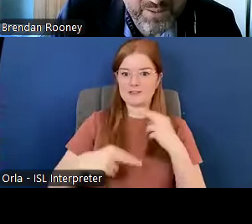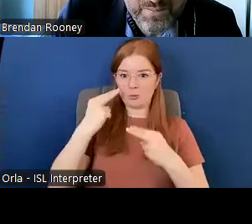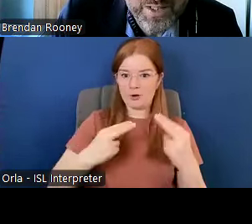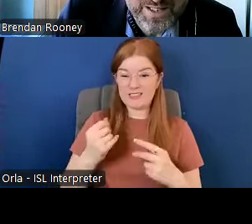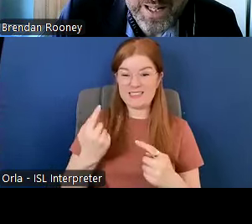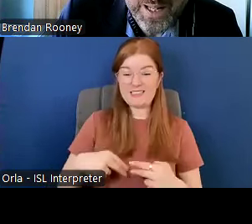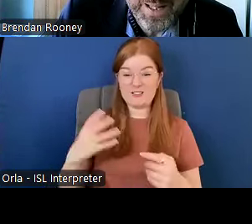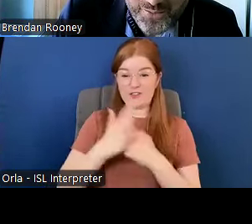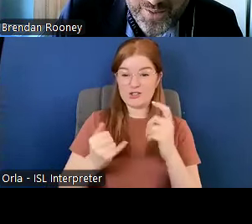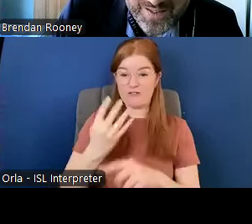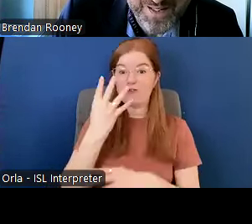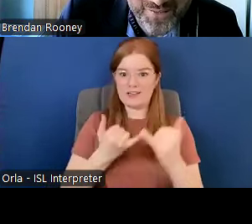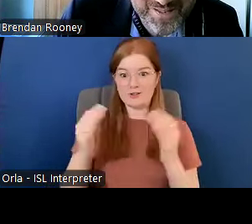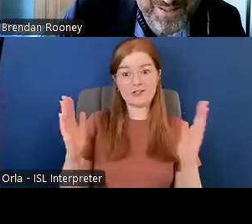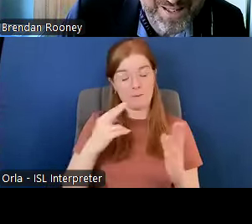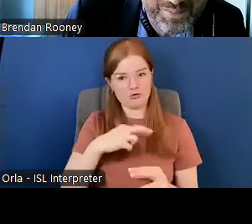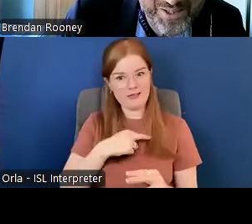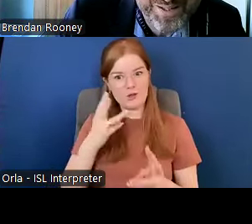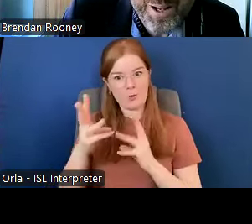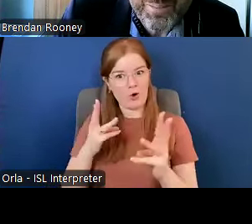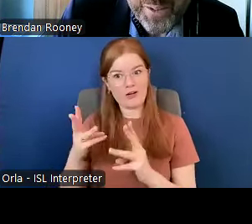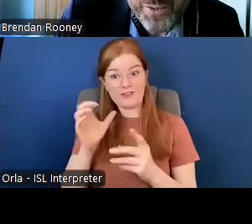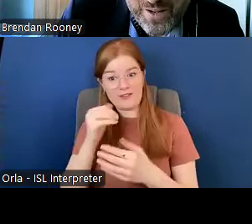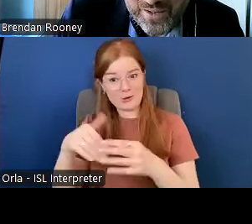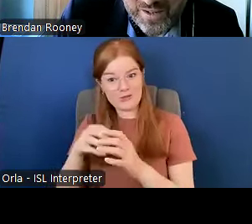Now obviously the actual work itself isn't in the exhibition, but we do have a